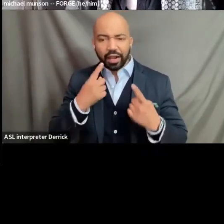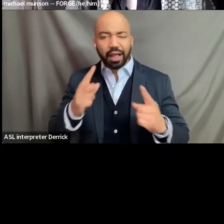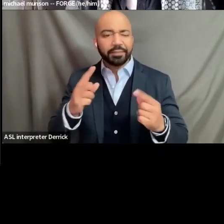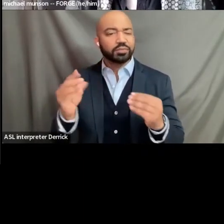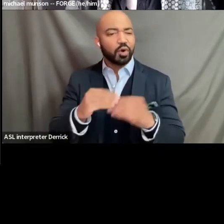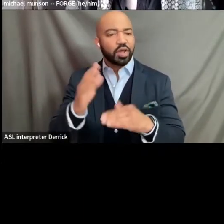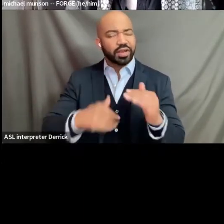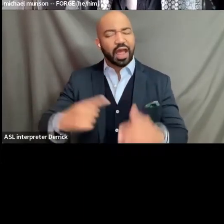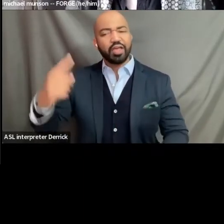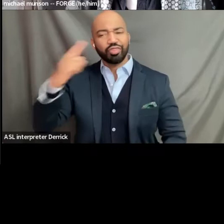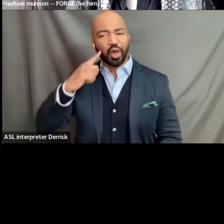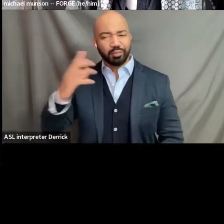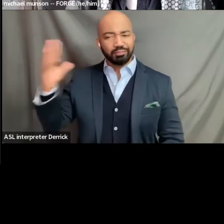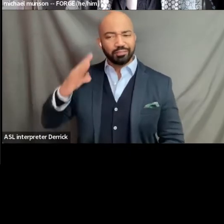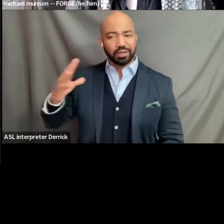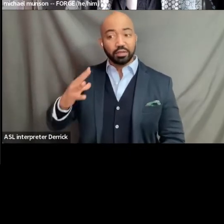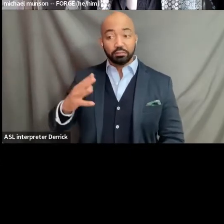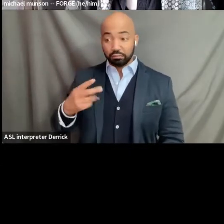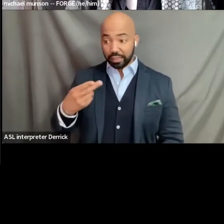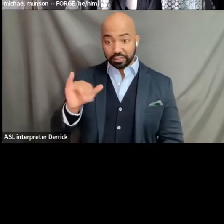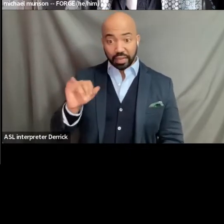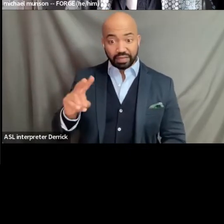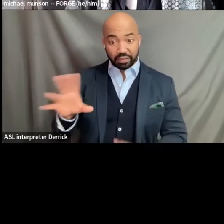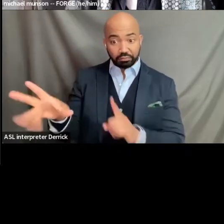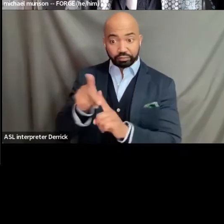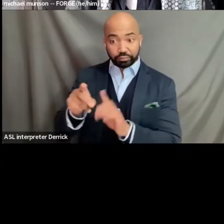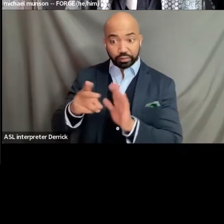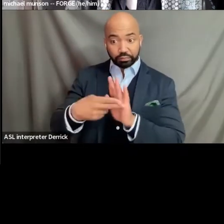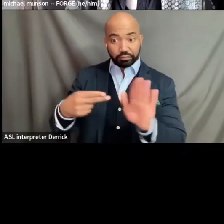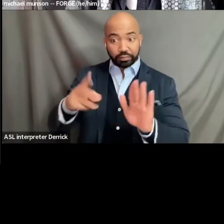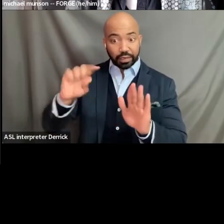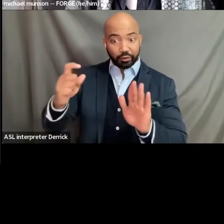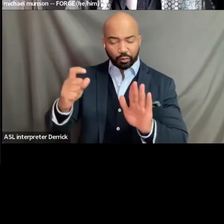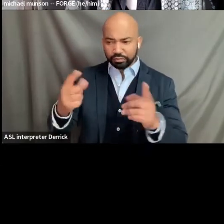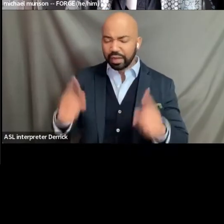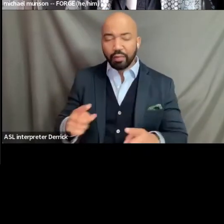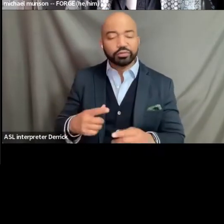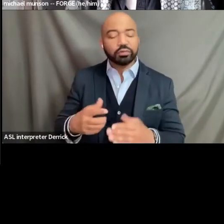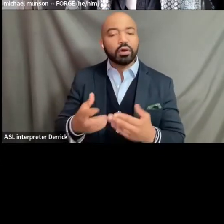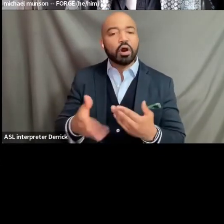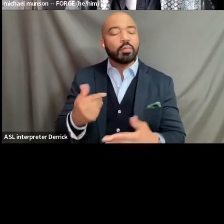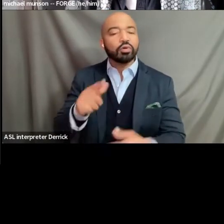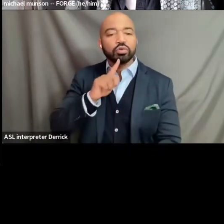When I found out I had HIV I was one week from turning 21 and I felt like my life was over.